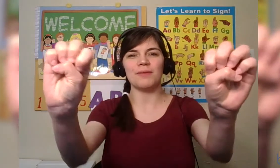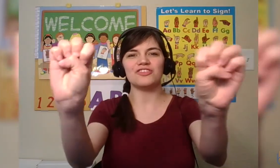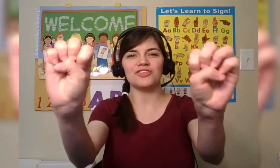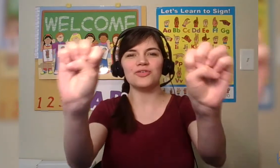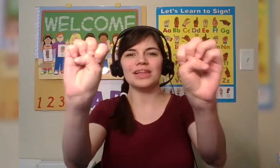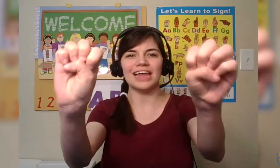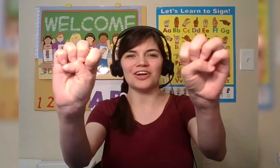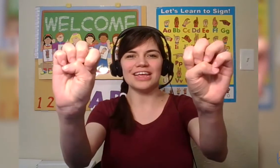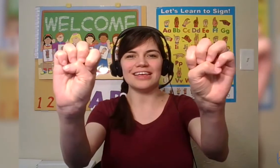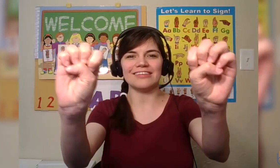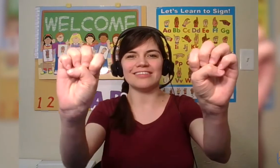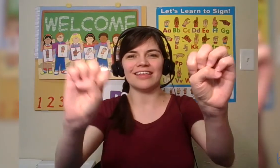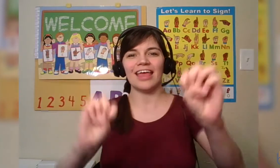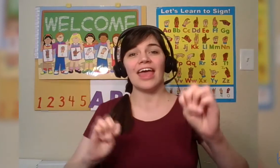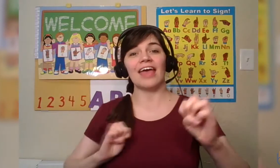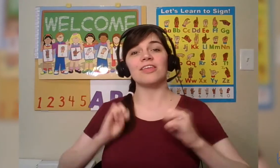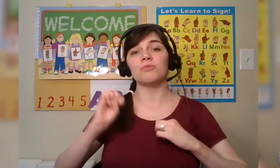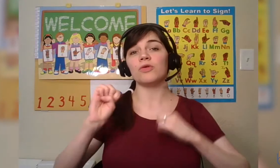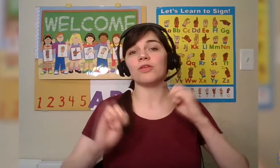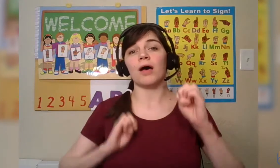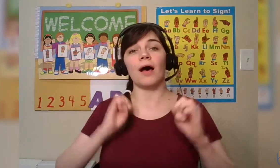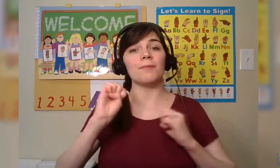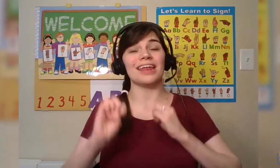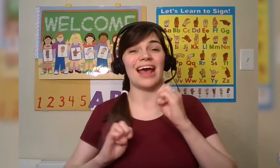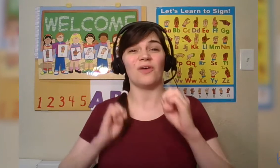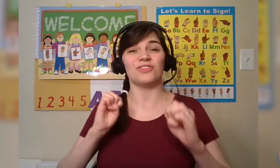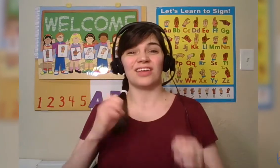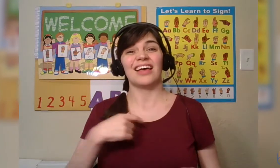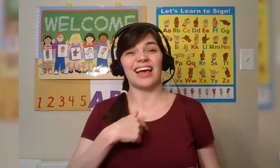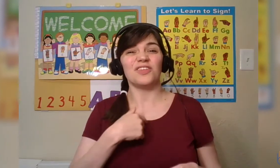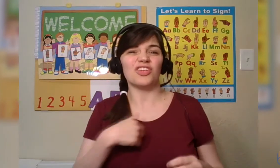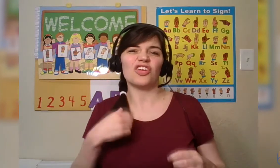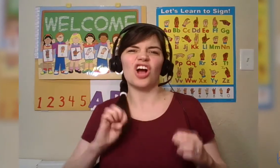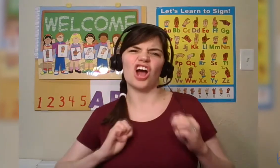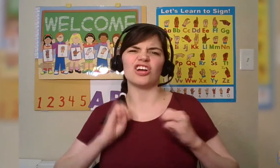make two letter E's and then move them up and out, kind of near your heart,